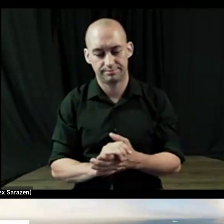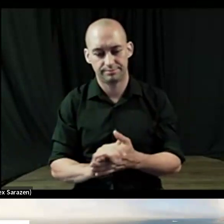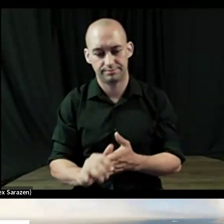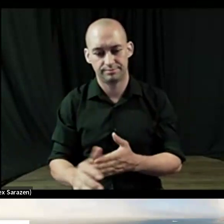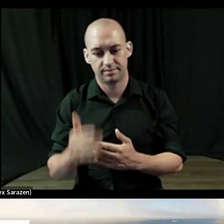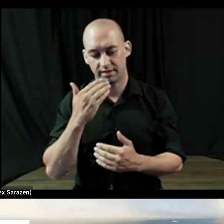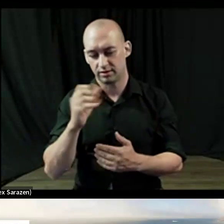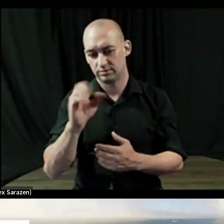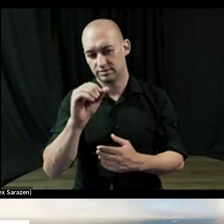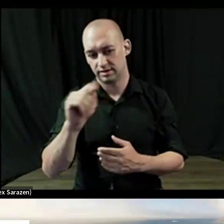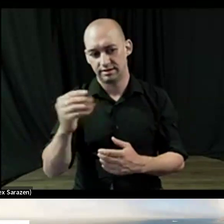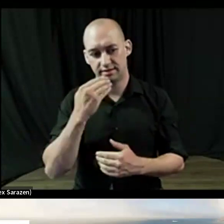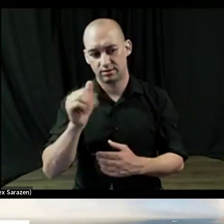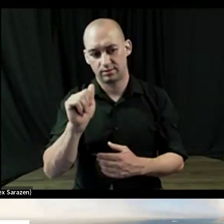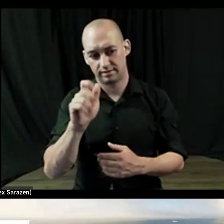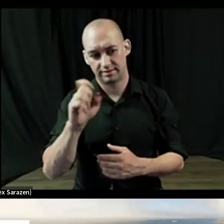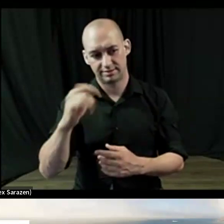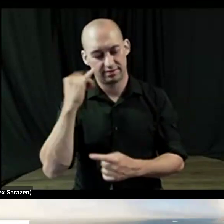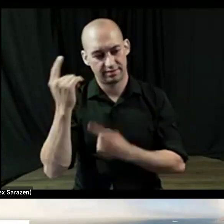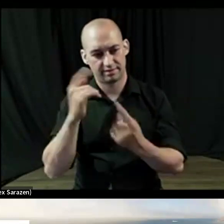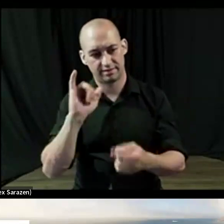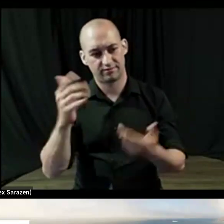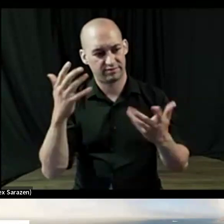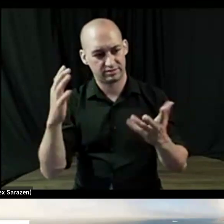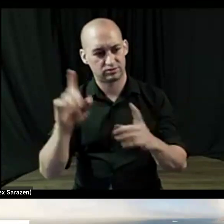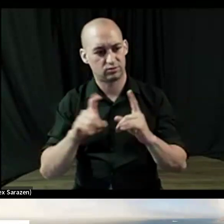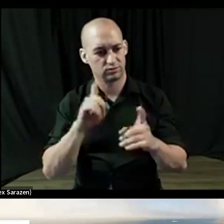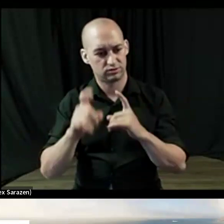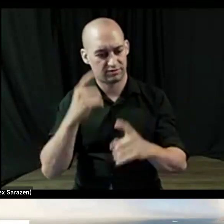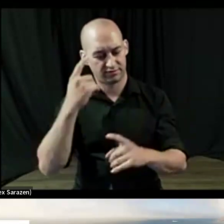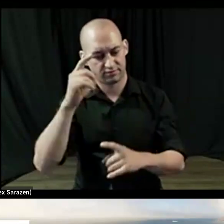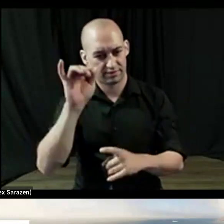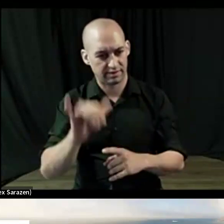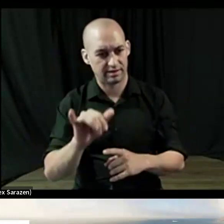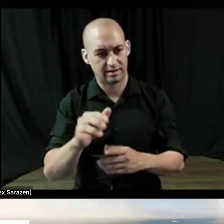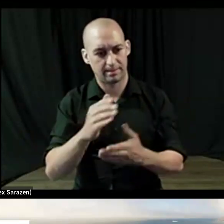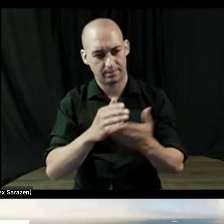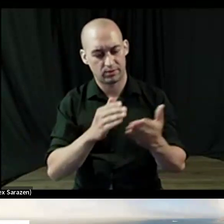Alex. I think that wraps up the questions that we got for this part of the discussion. There's one